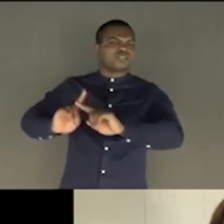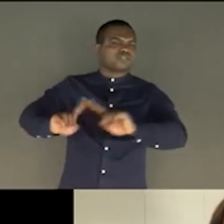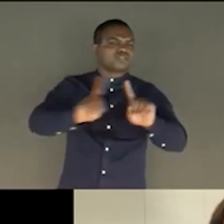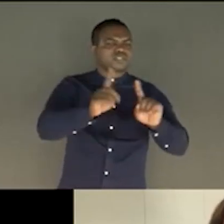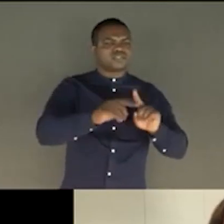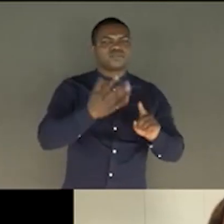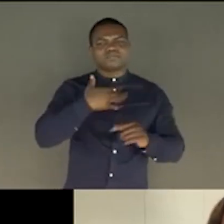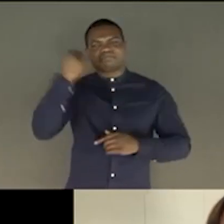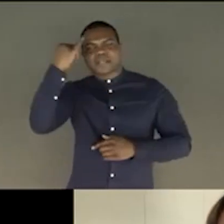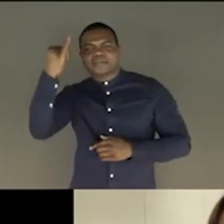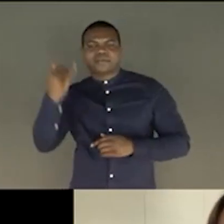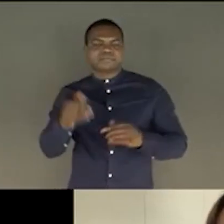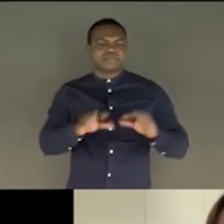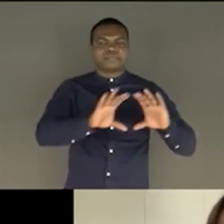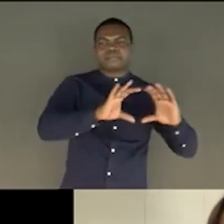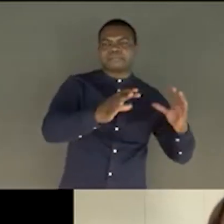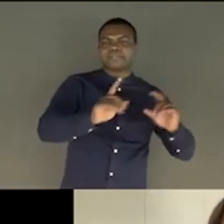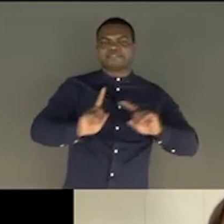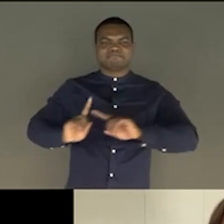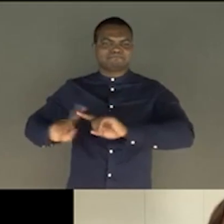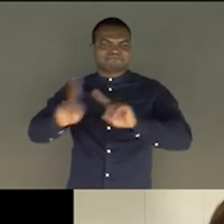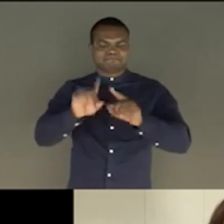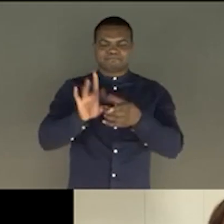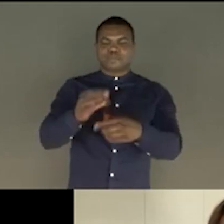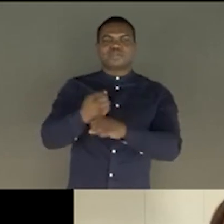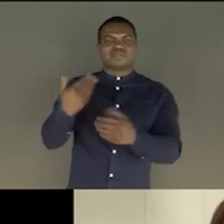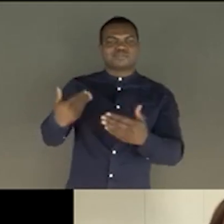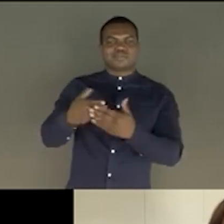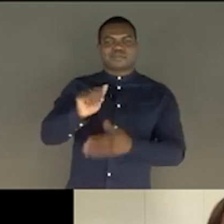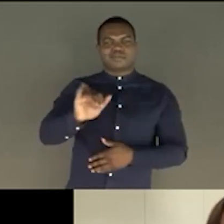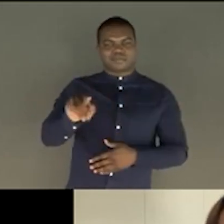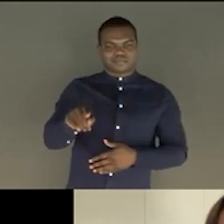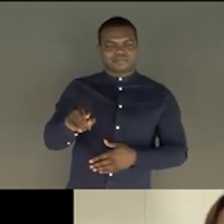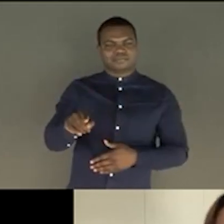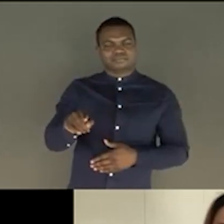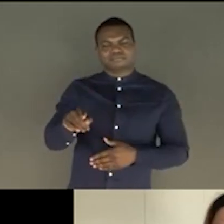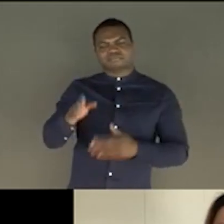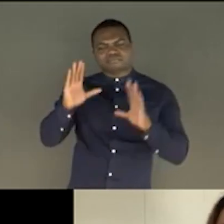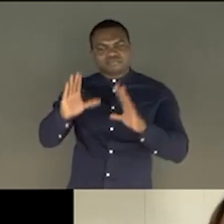of those resources and send out in the thank you email just to show a little bit of what is going on in different countries because